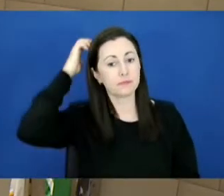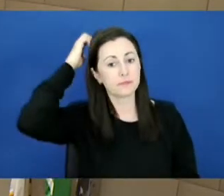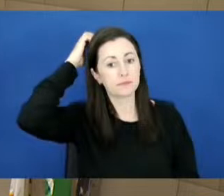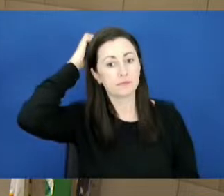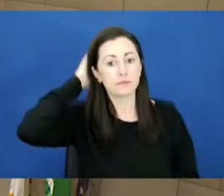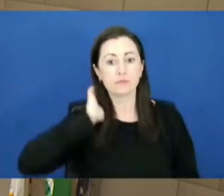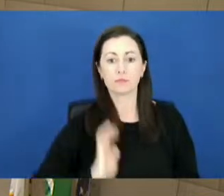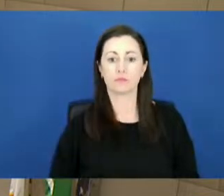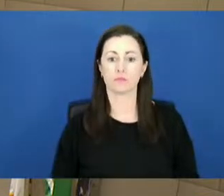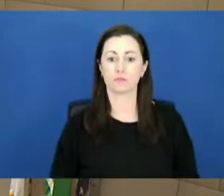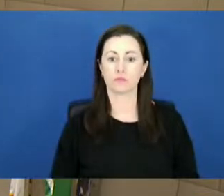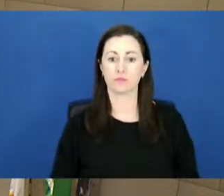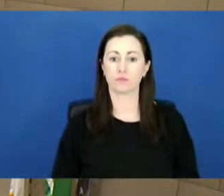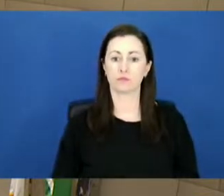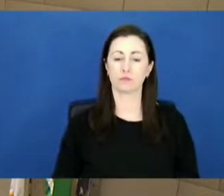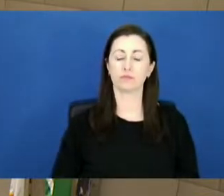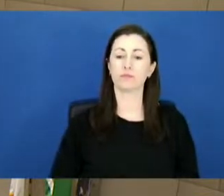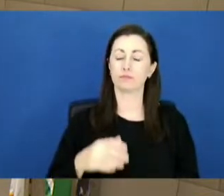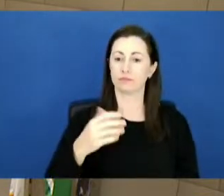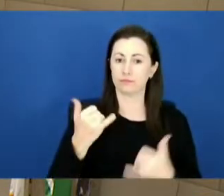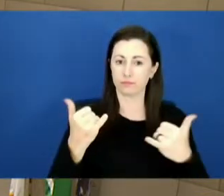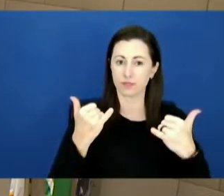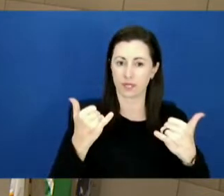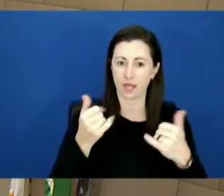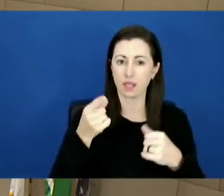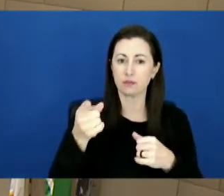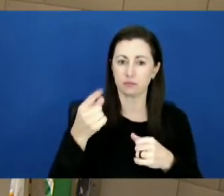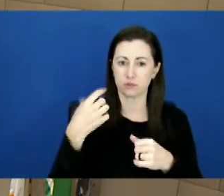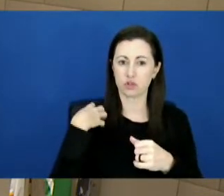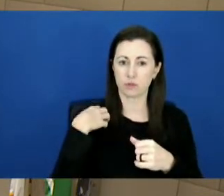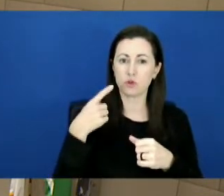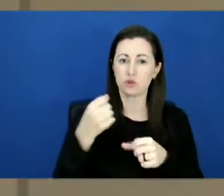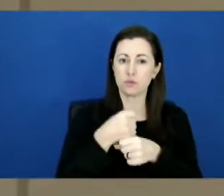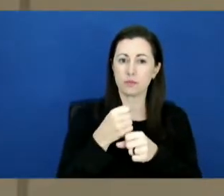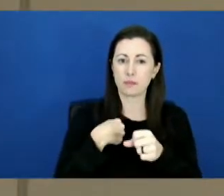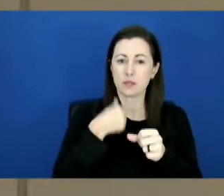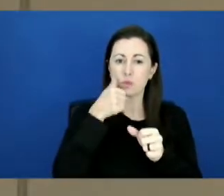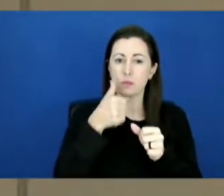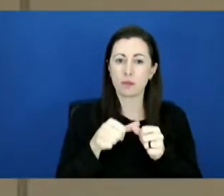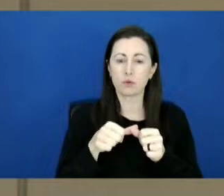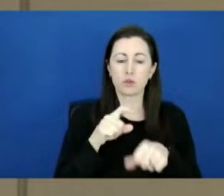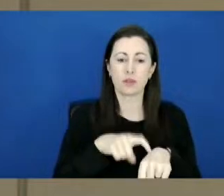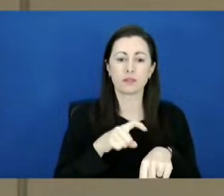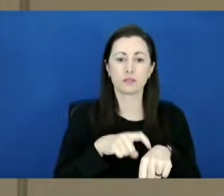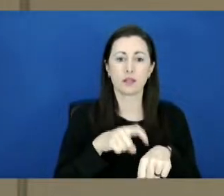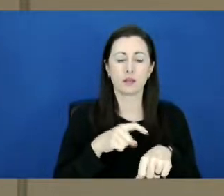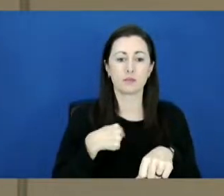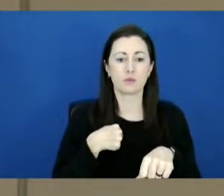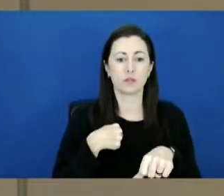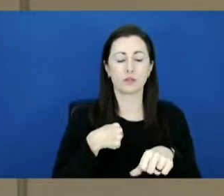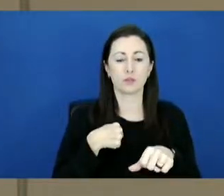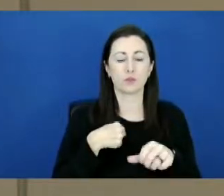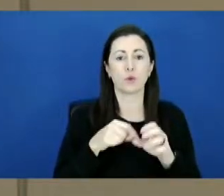THANK YOU. COMMISSIONER GRIFFIN?